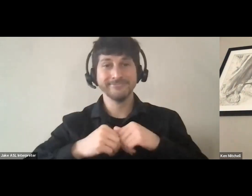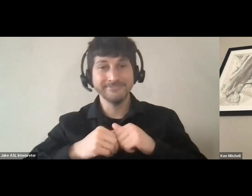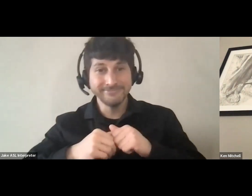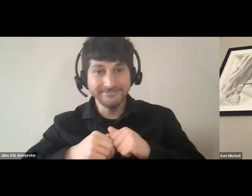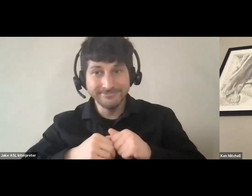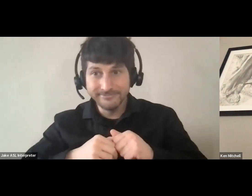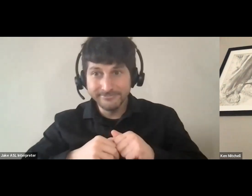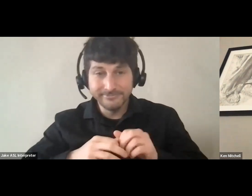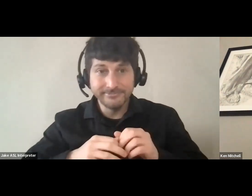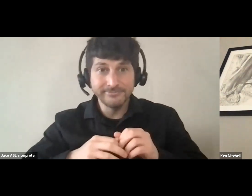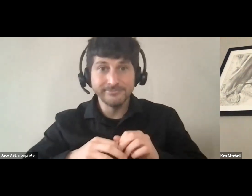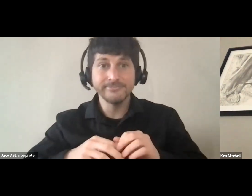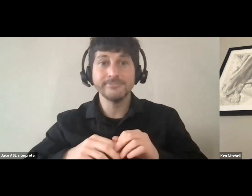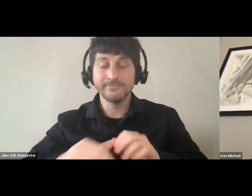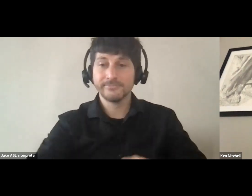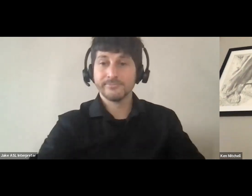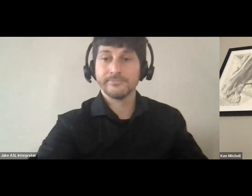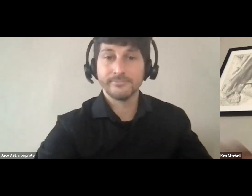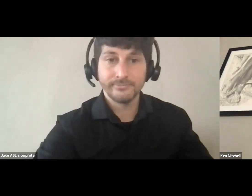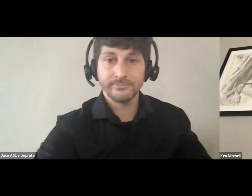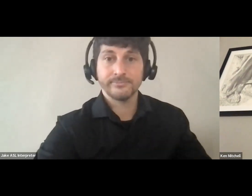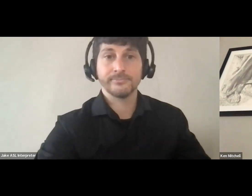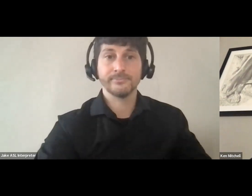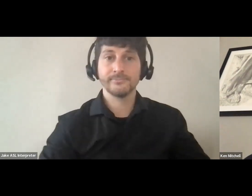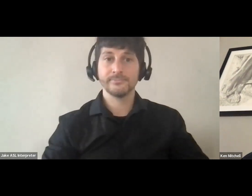Ok.